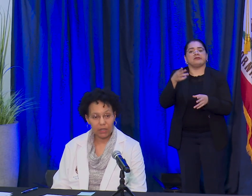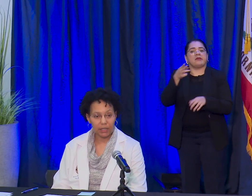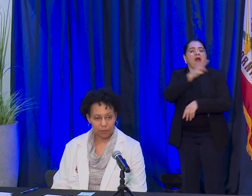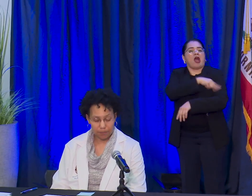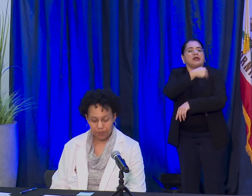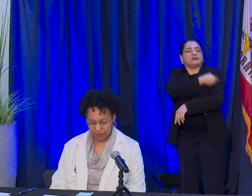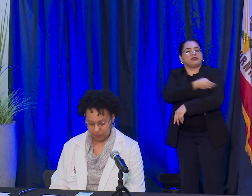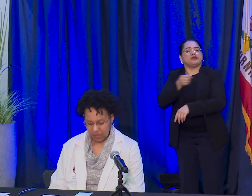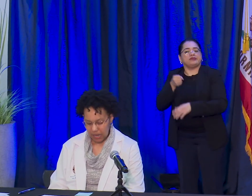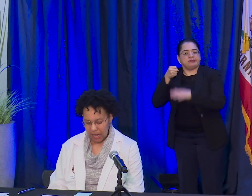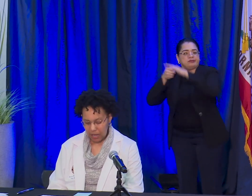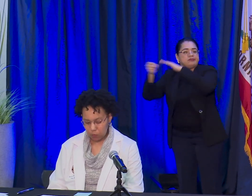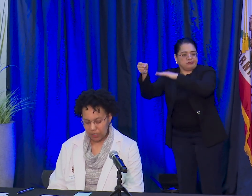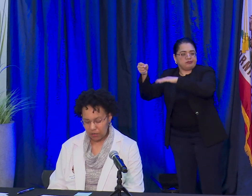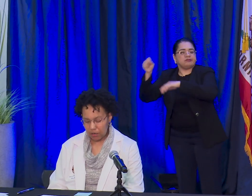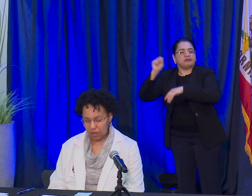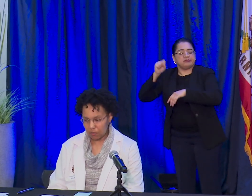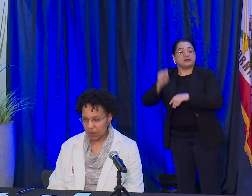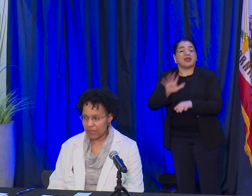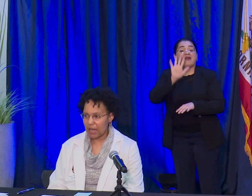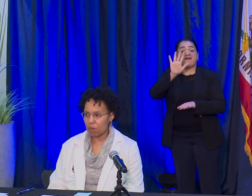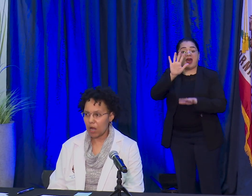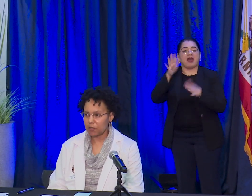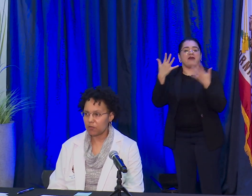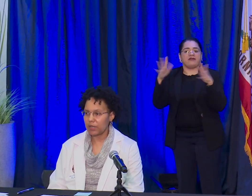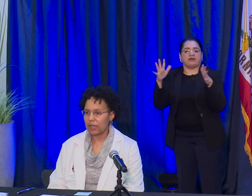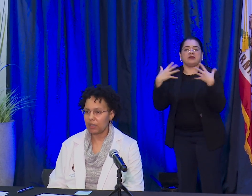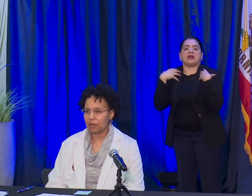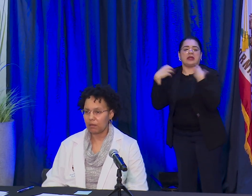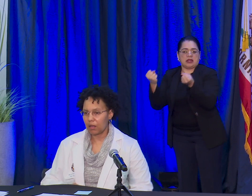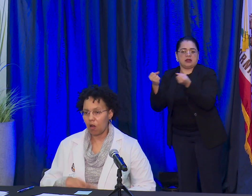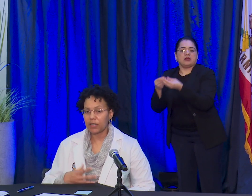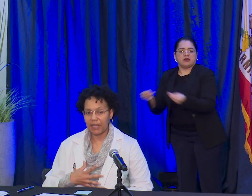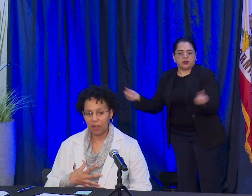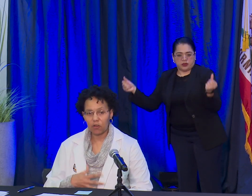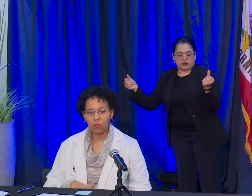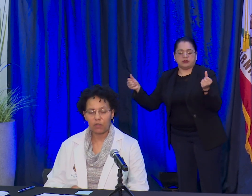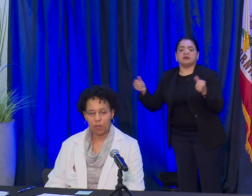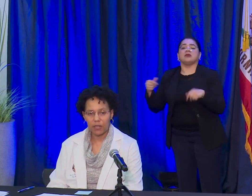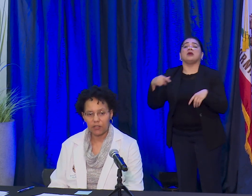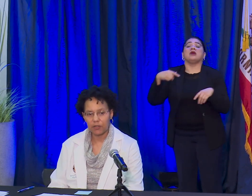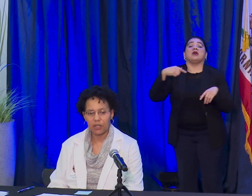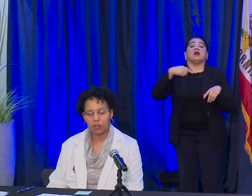cleared. All together we've monitored and are